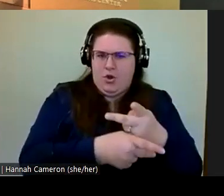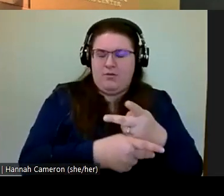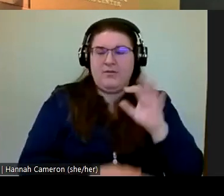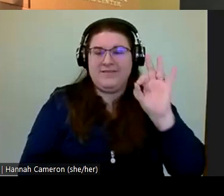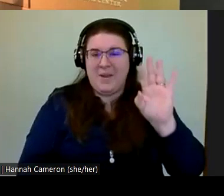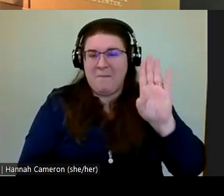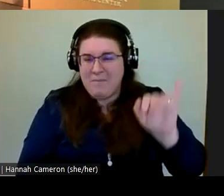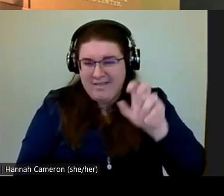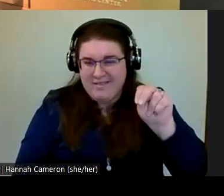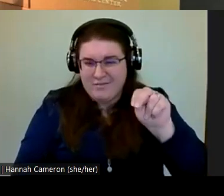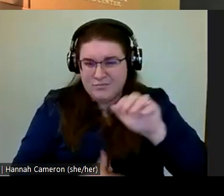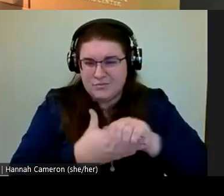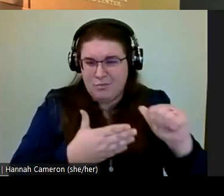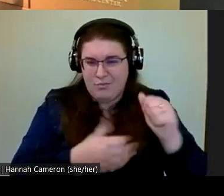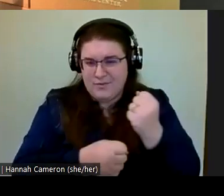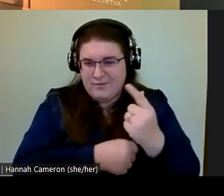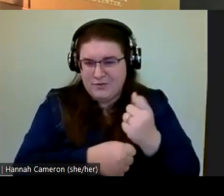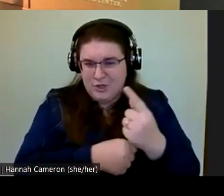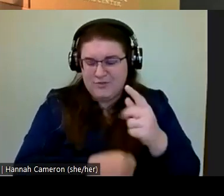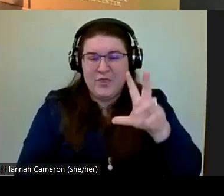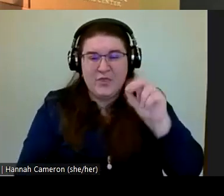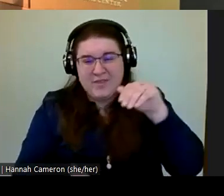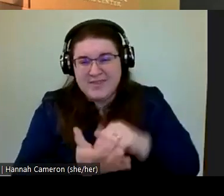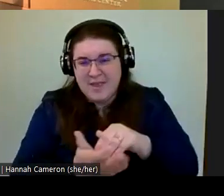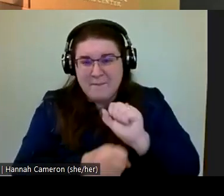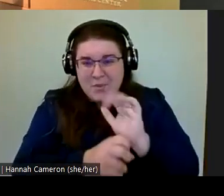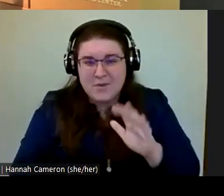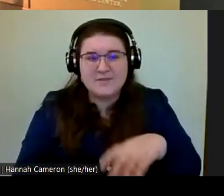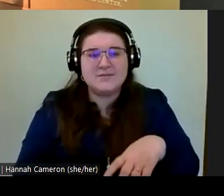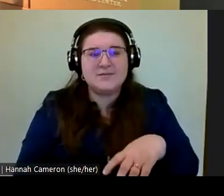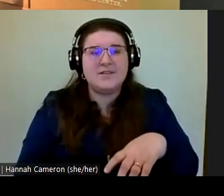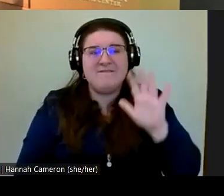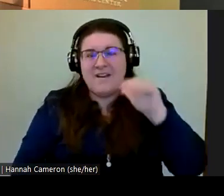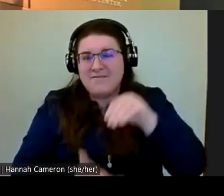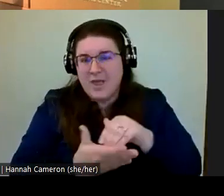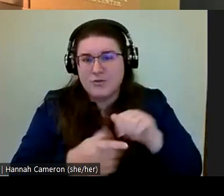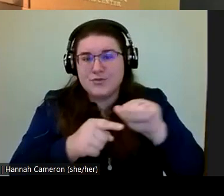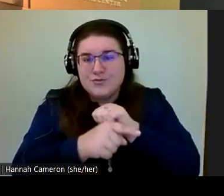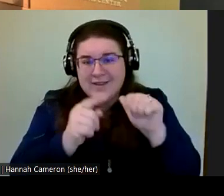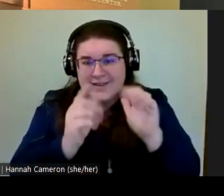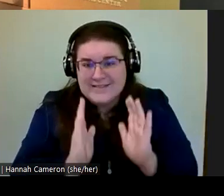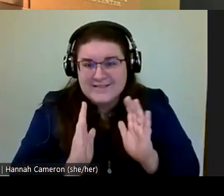budget 30,000 employees 5,000 trainees uh and I think one of the things that makes us unique is